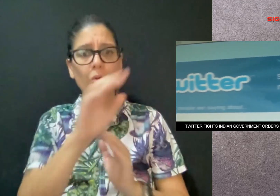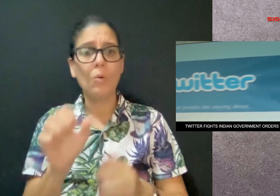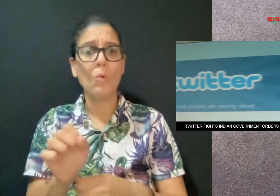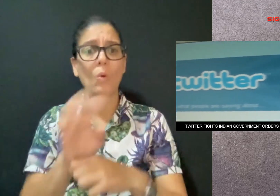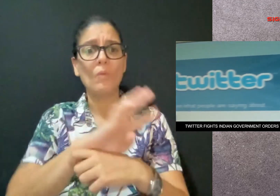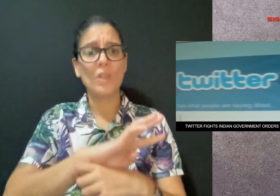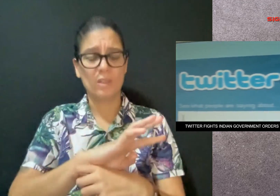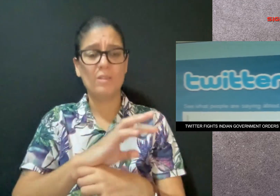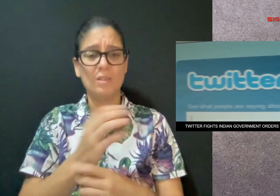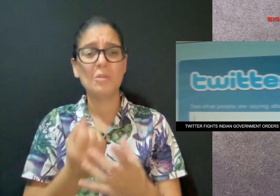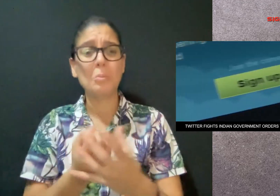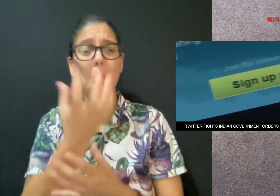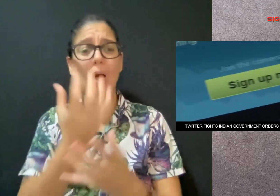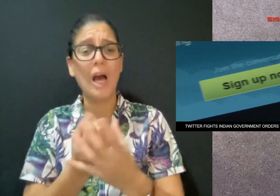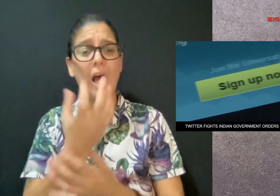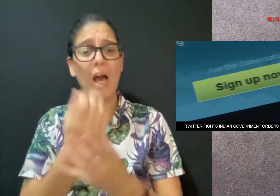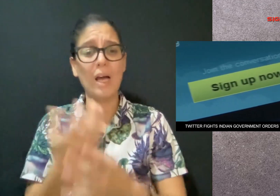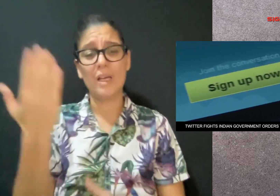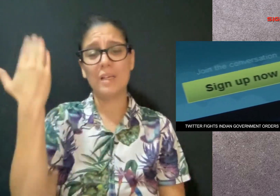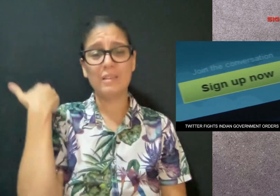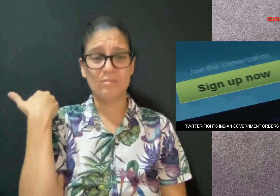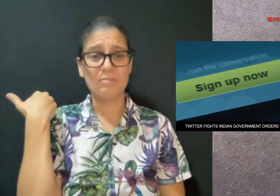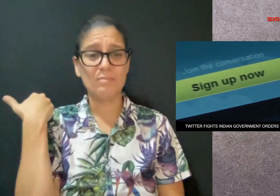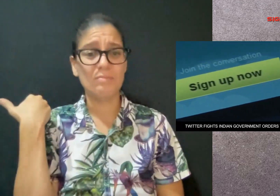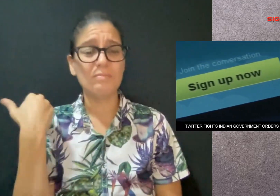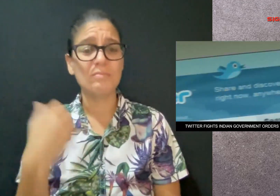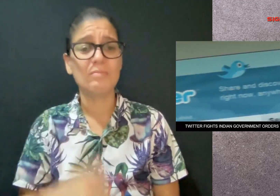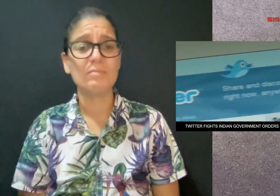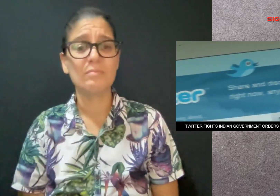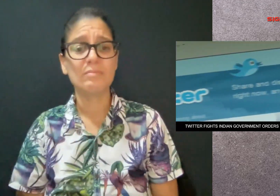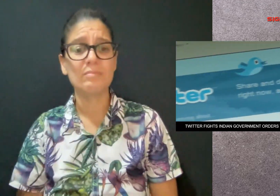that included handling of the second wave of the coronavirus last spring